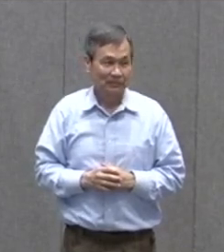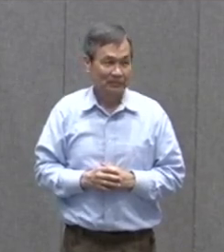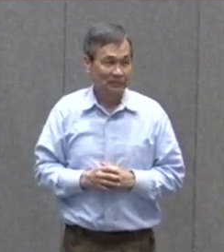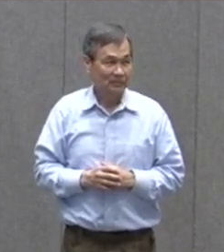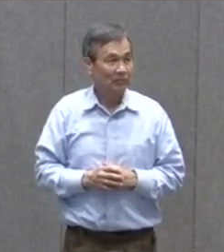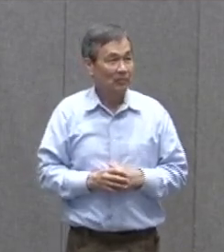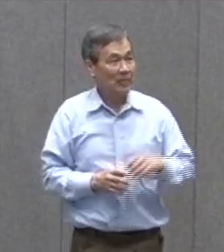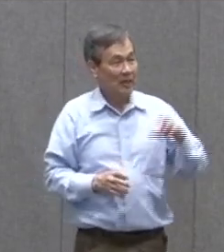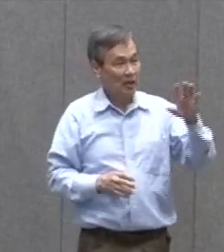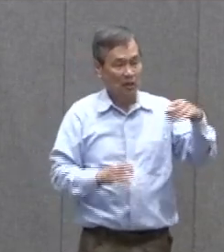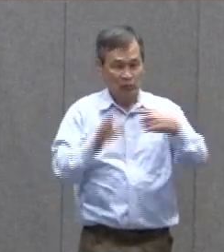Here are some triangles.